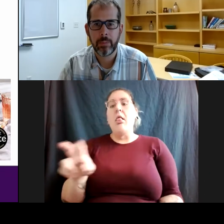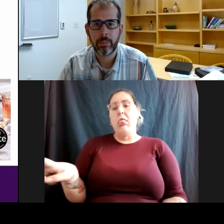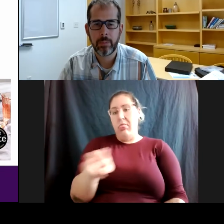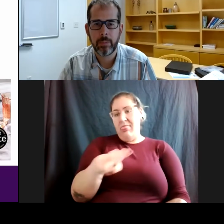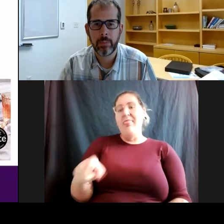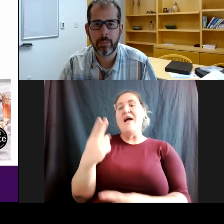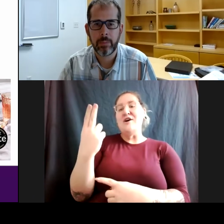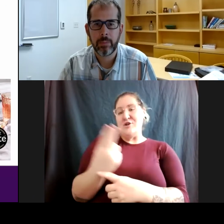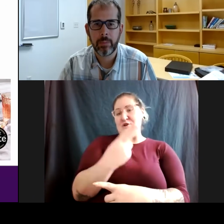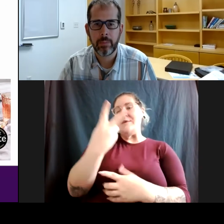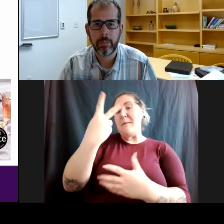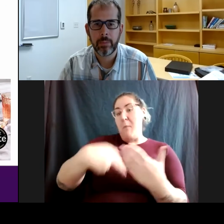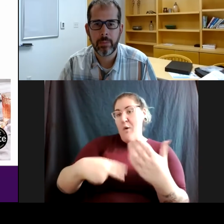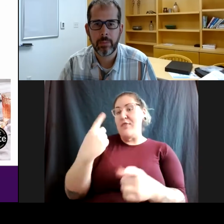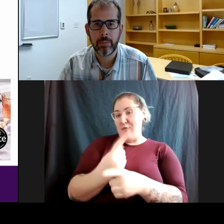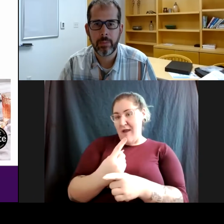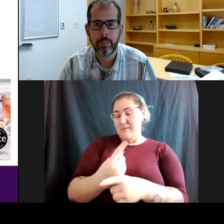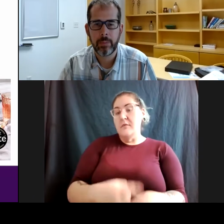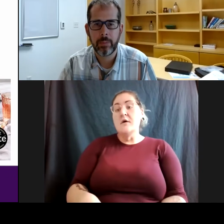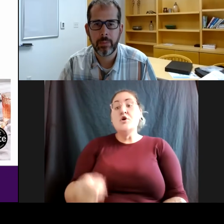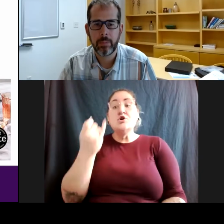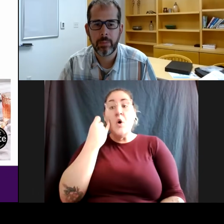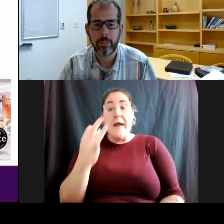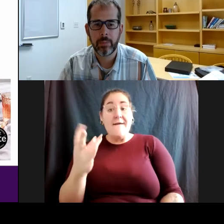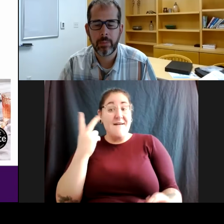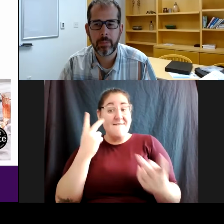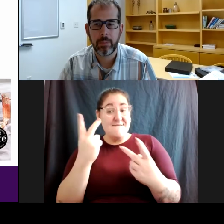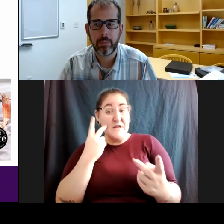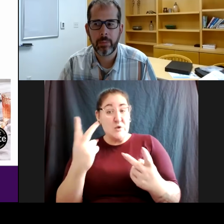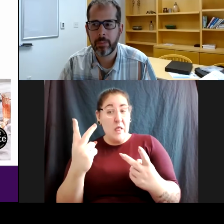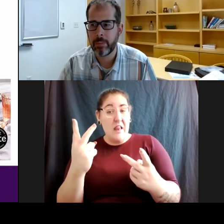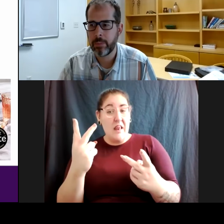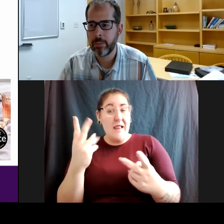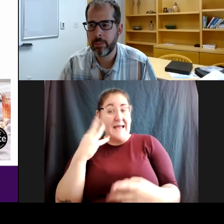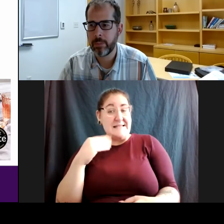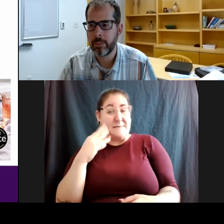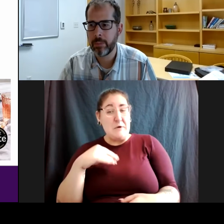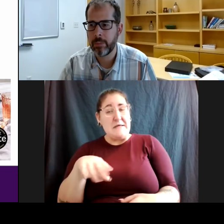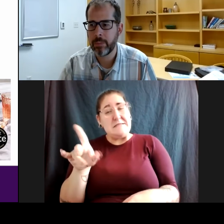a slightly different visual experience when you are using your keyboard to when you are